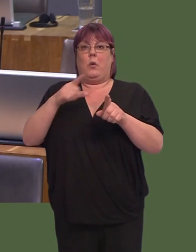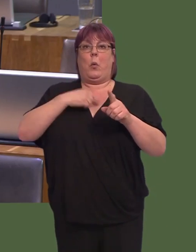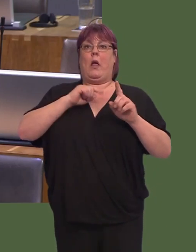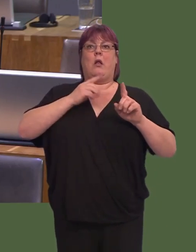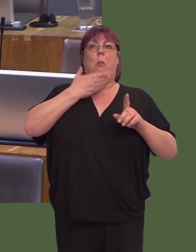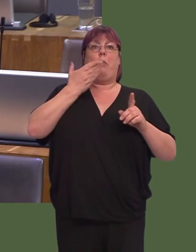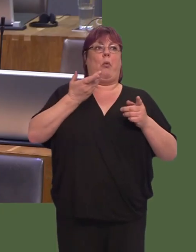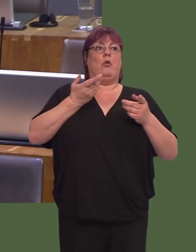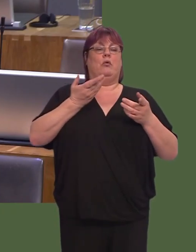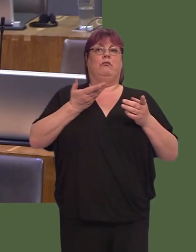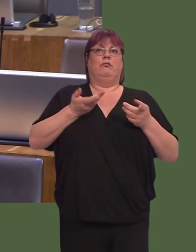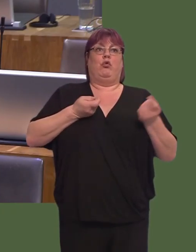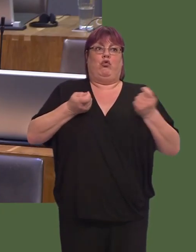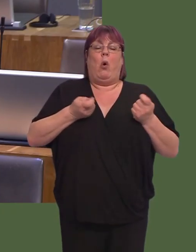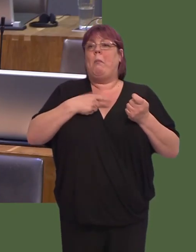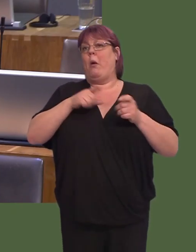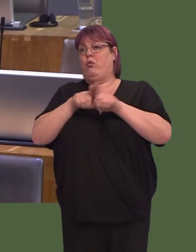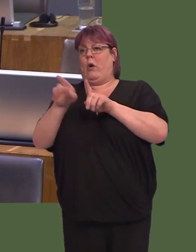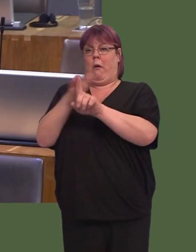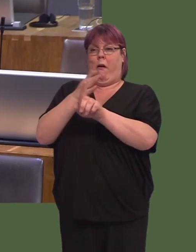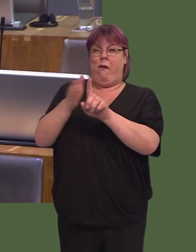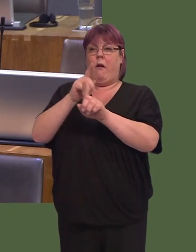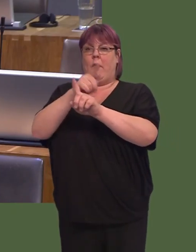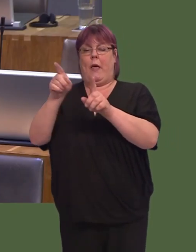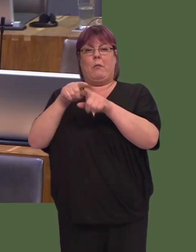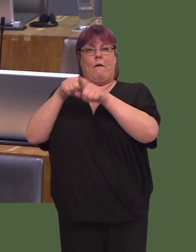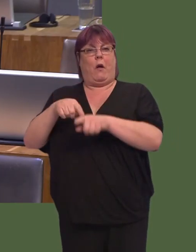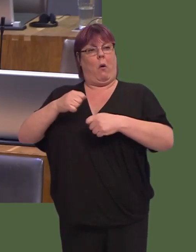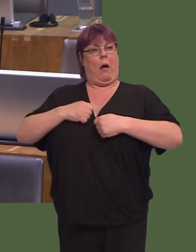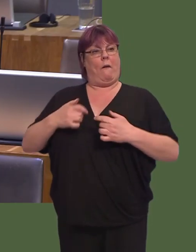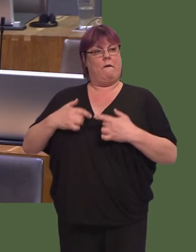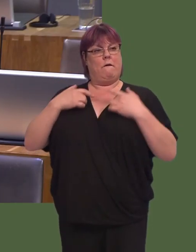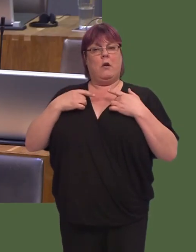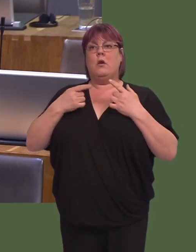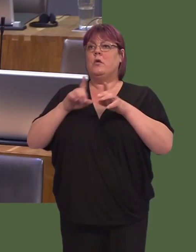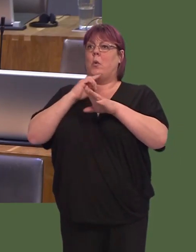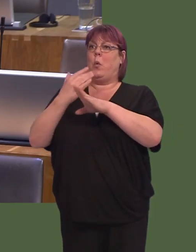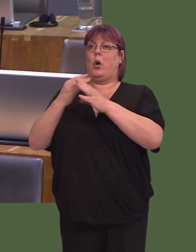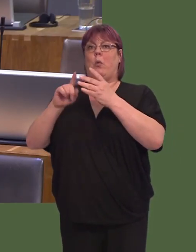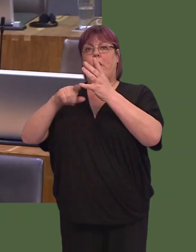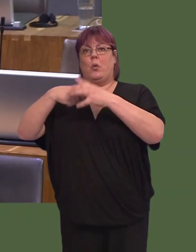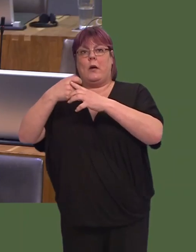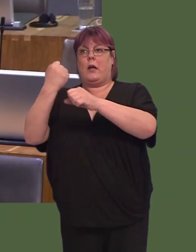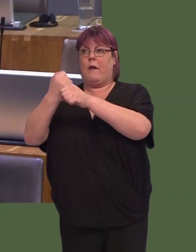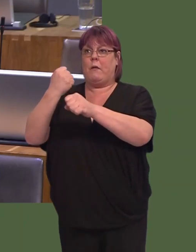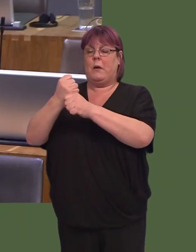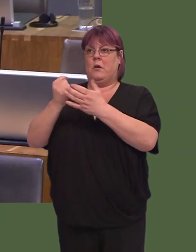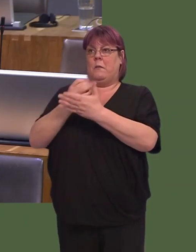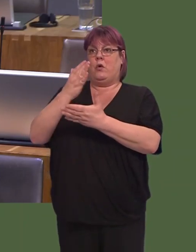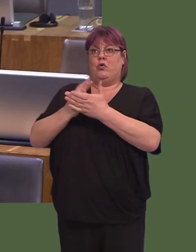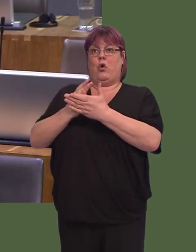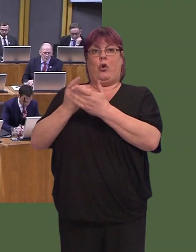And we want a strategy to create a very clear vision for Wales, and this will mean working with the UK Government to ensure that we can drive forward changes required to tackle,